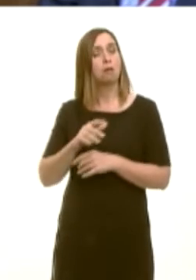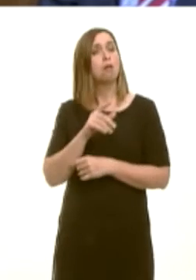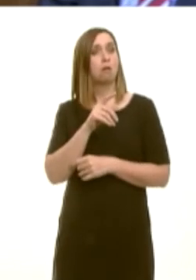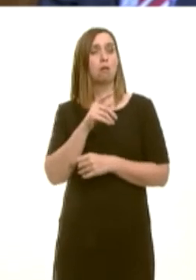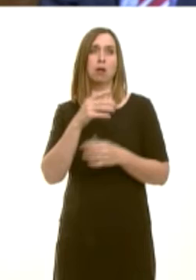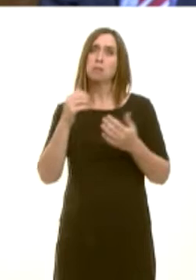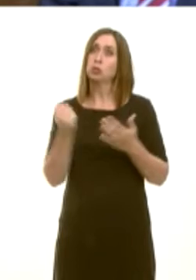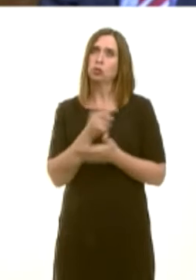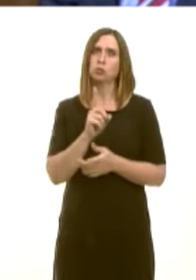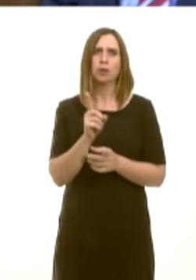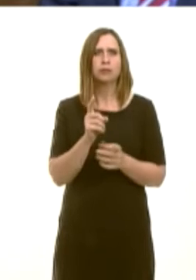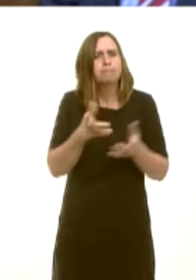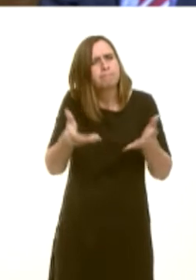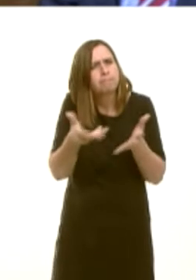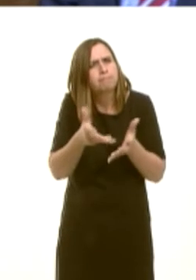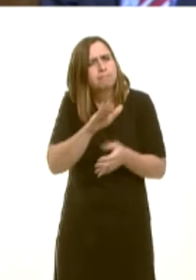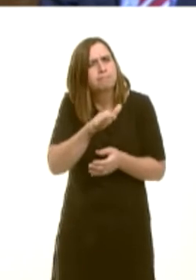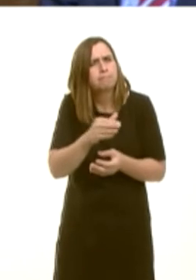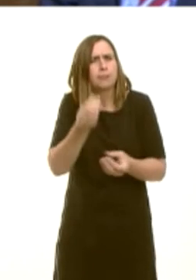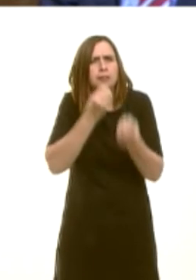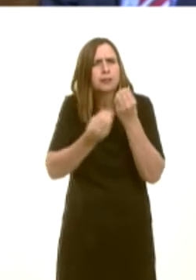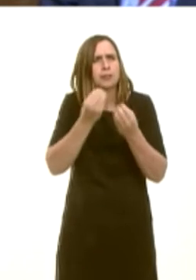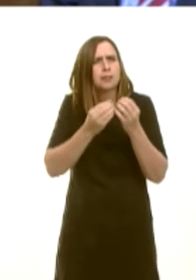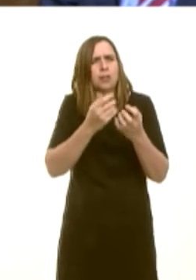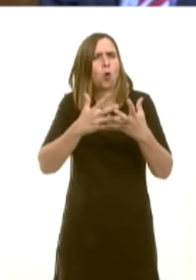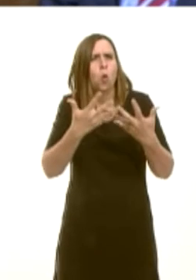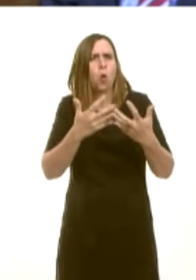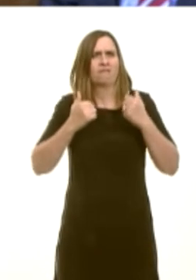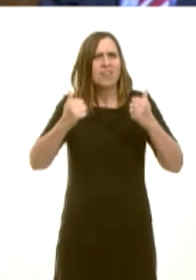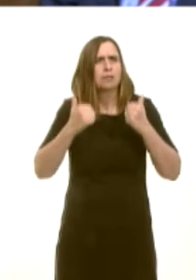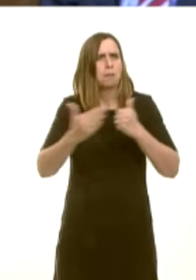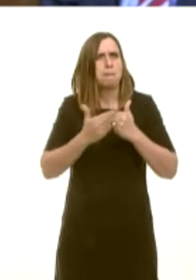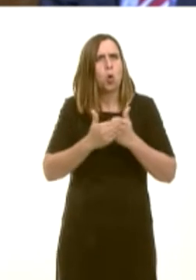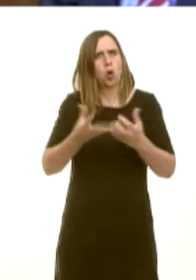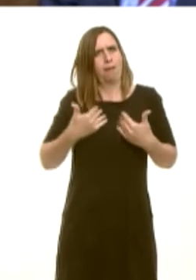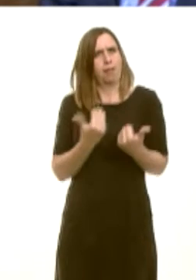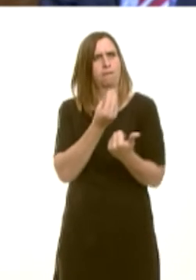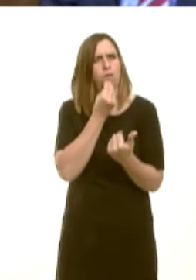and supported to change their lifestyles, and that is the way to tackle an issue that